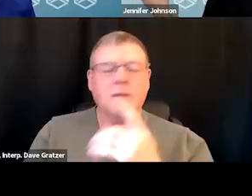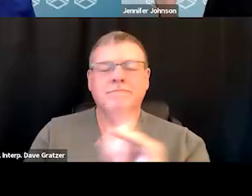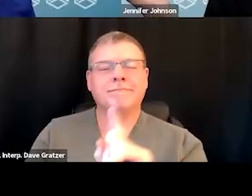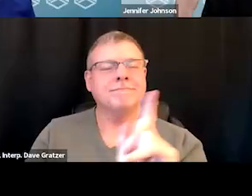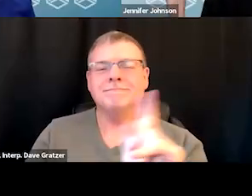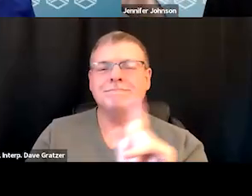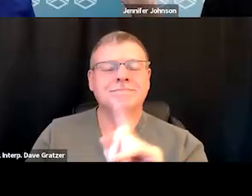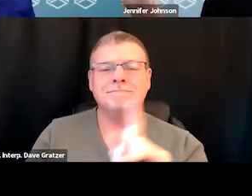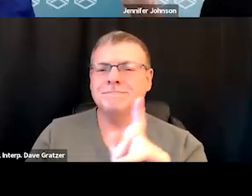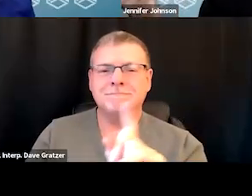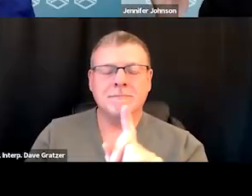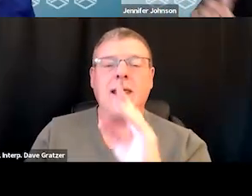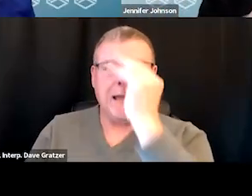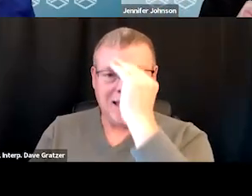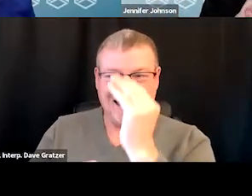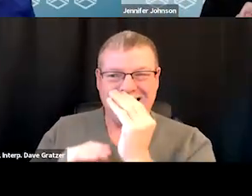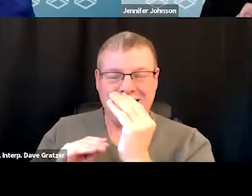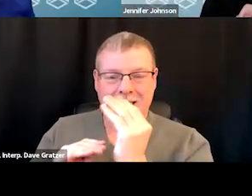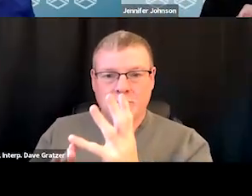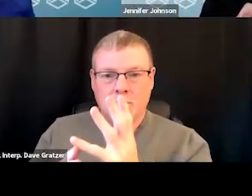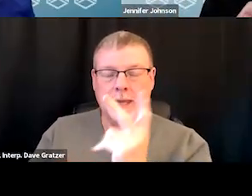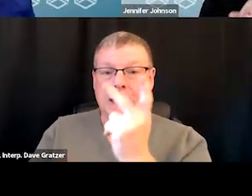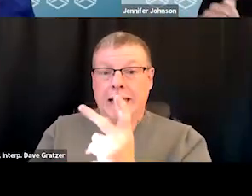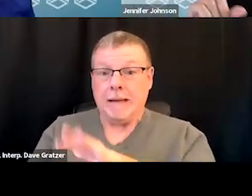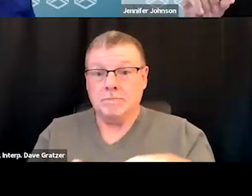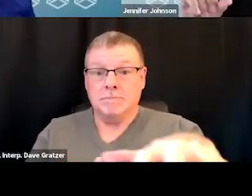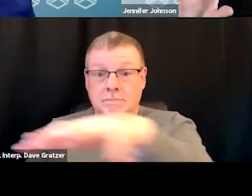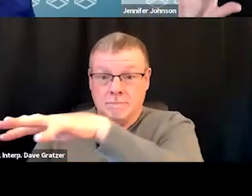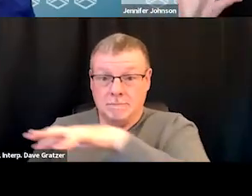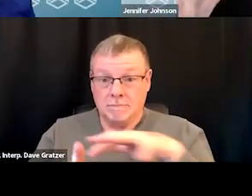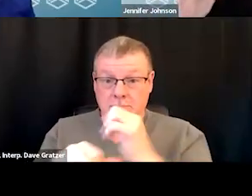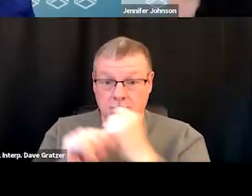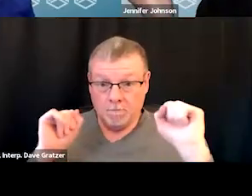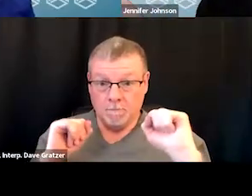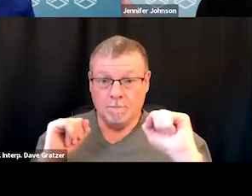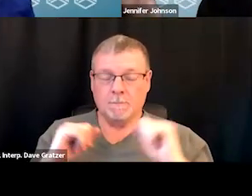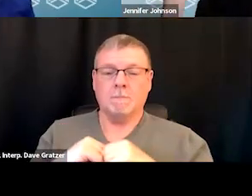It was just information to keep the courtroom safe and To